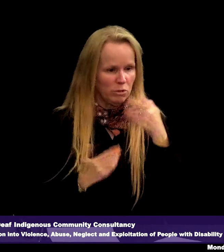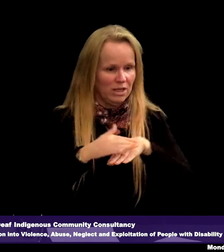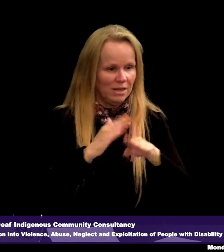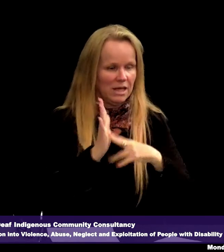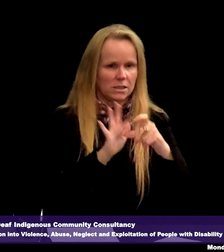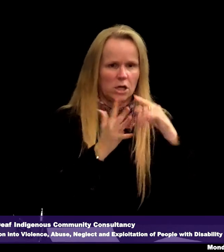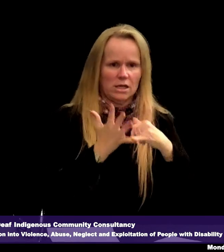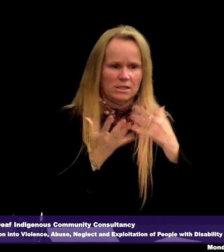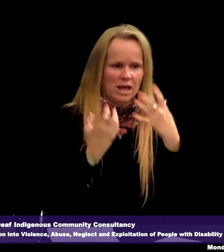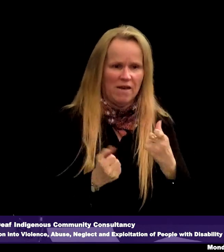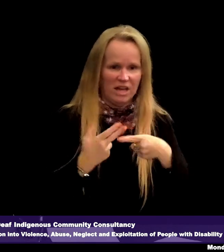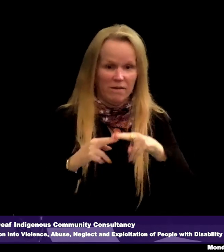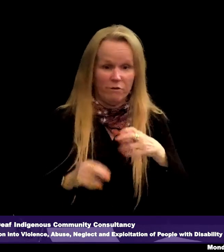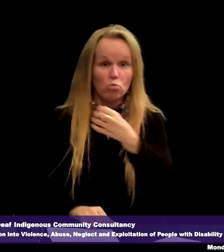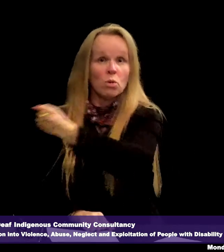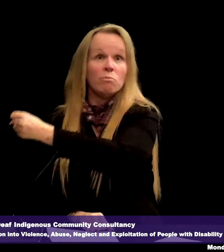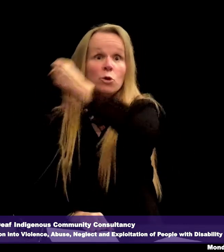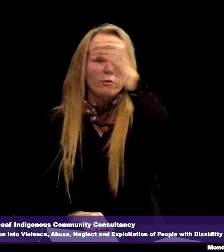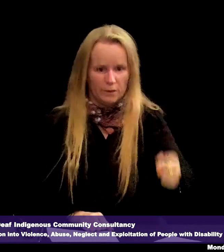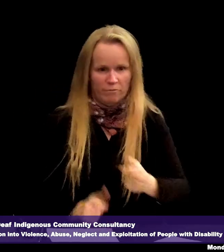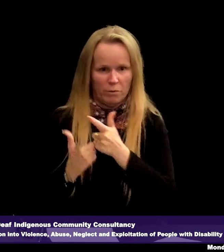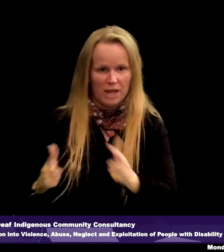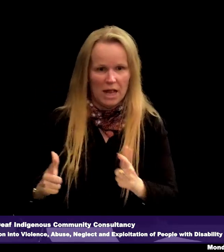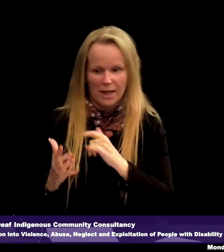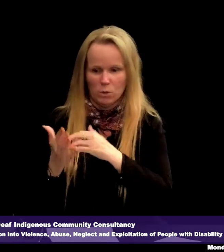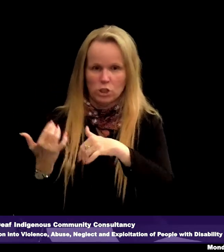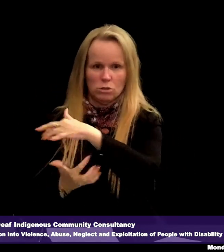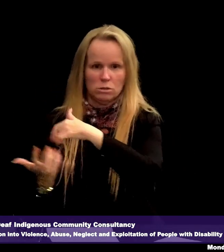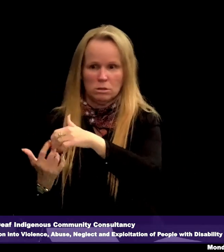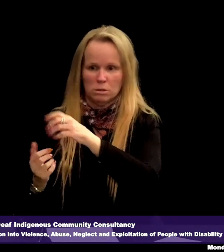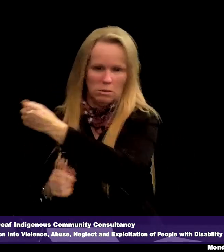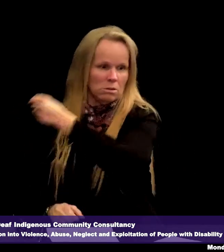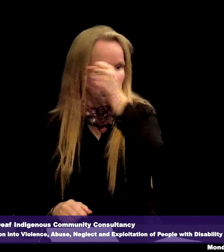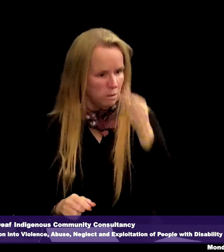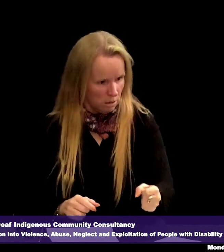What hope do people in the NDIS have if they have been removed from their language